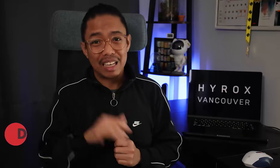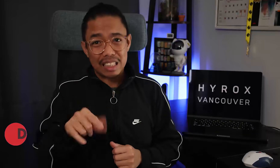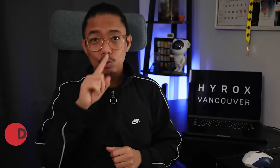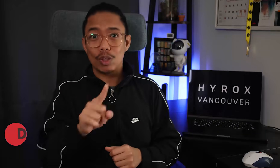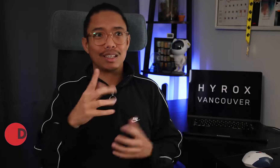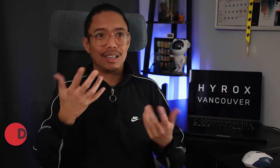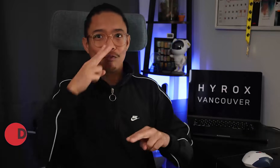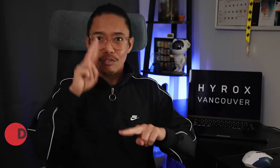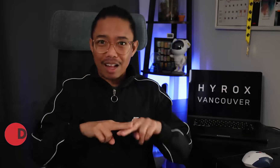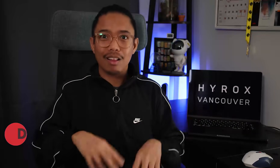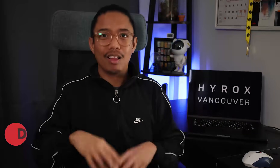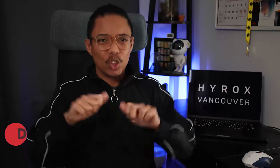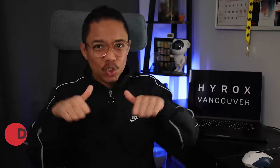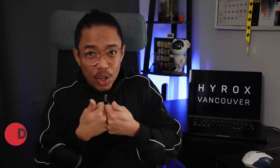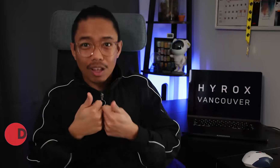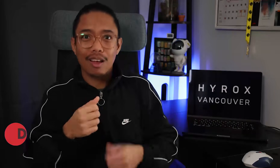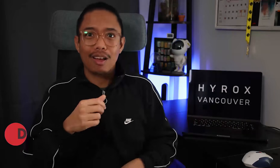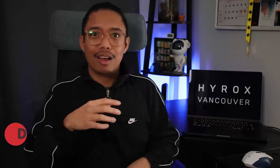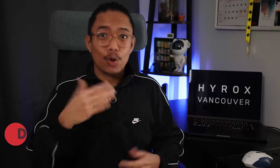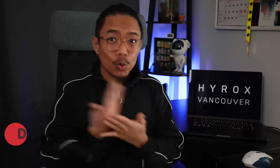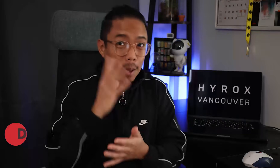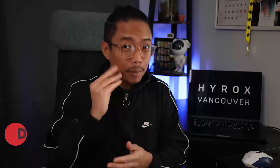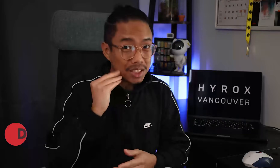It’s challenging, fun, and a great new experience.